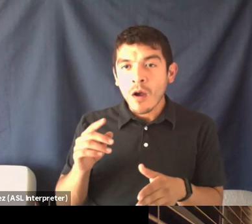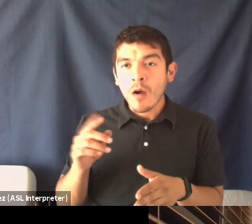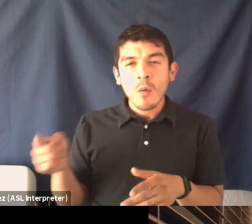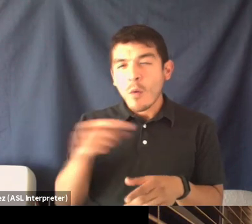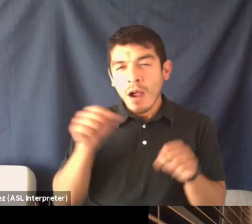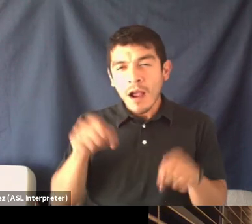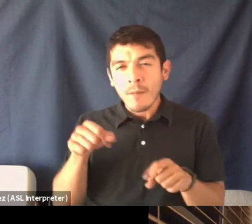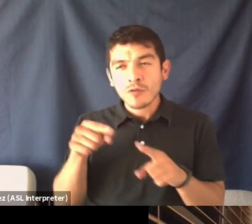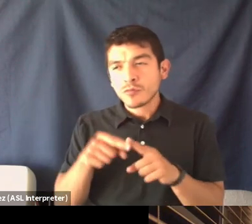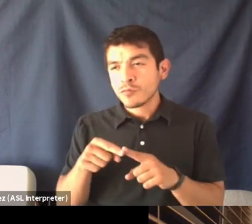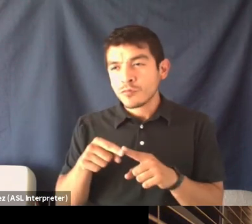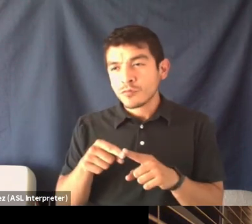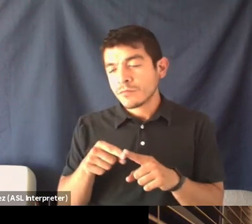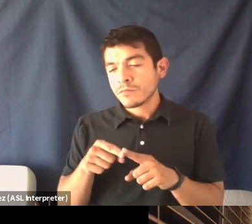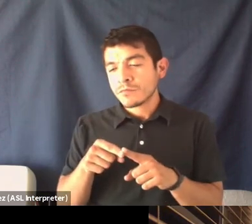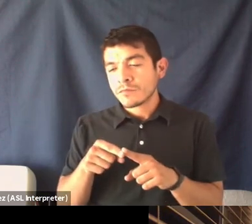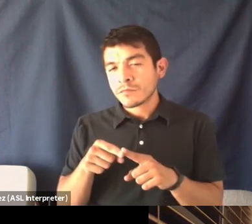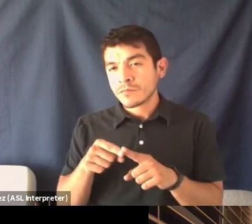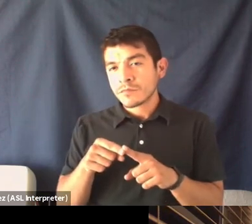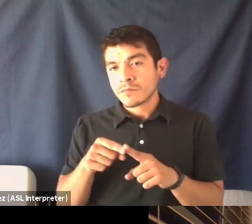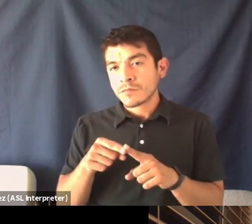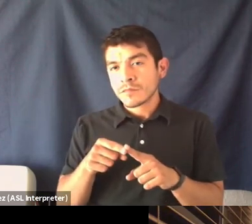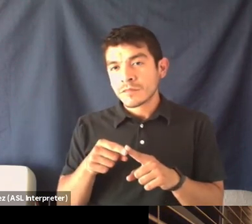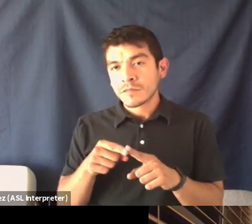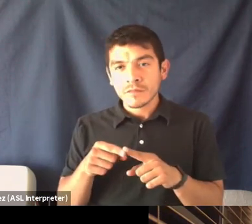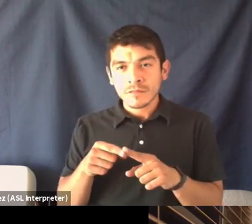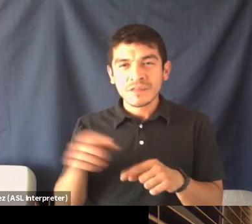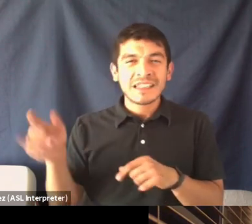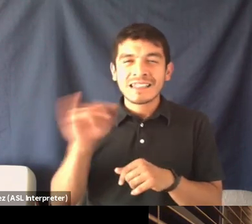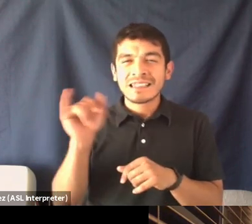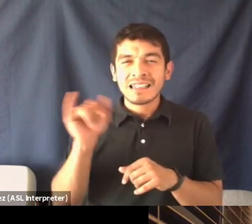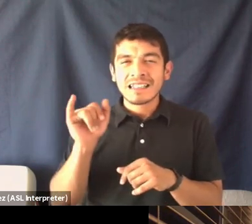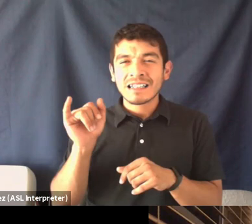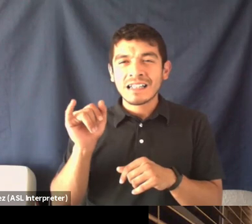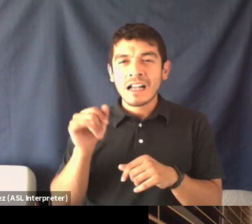it was almost like shooting with some form of artifice, allowed us to get to some better version of the truth